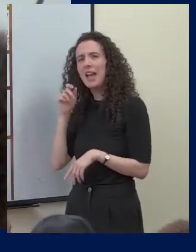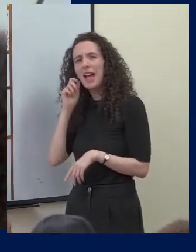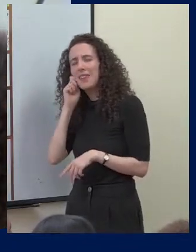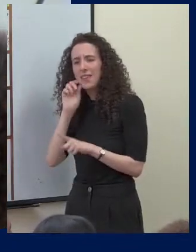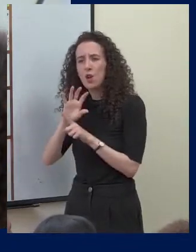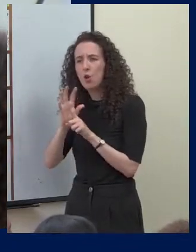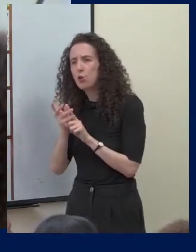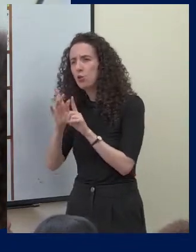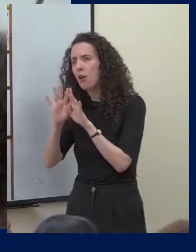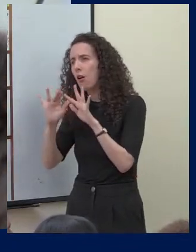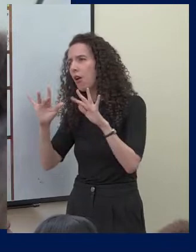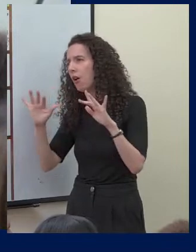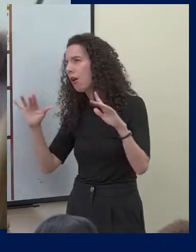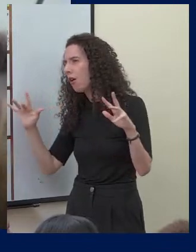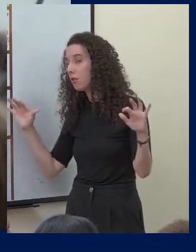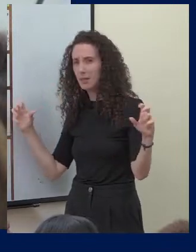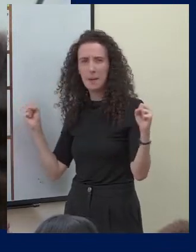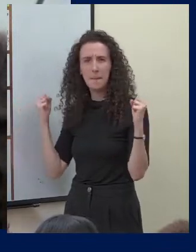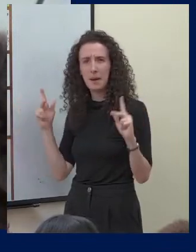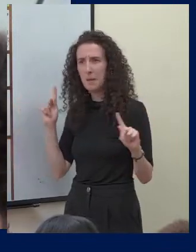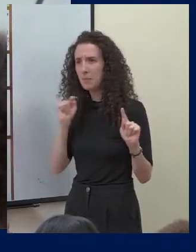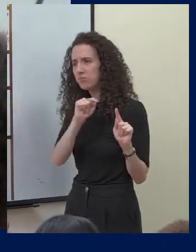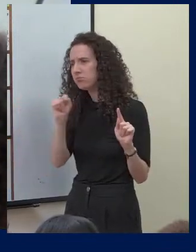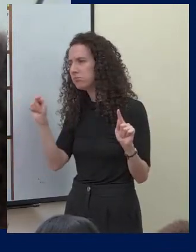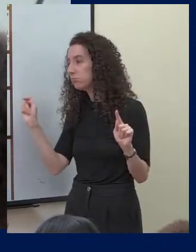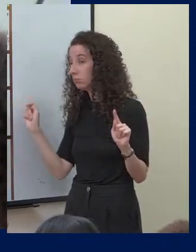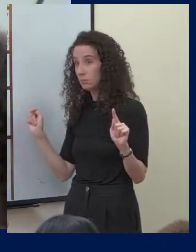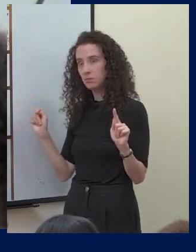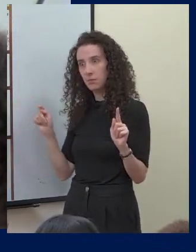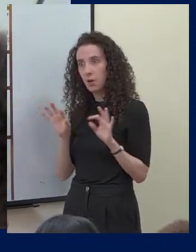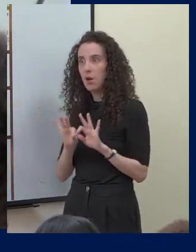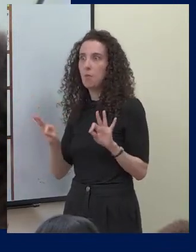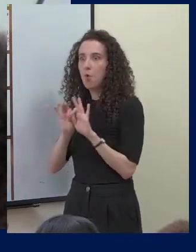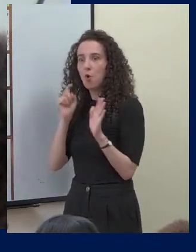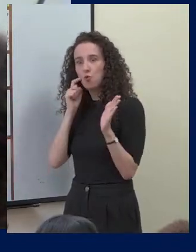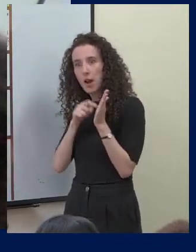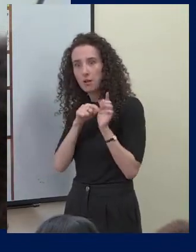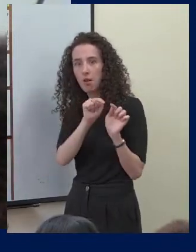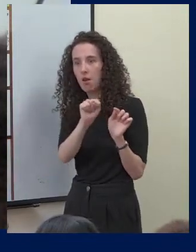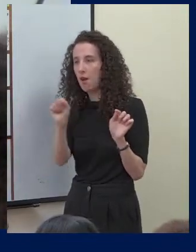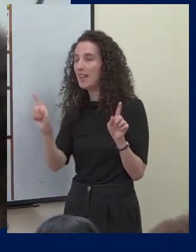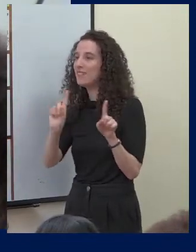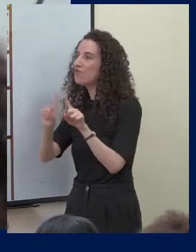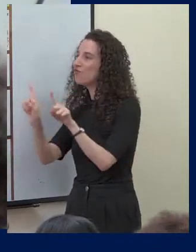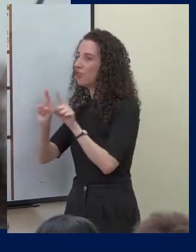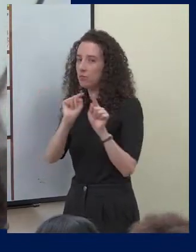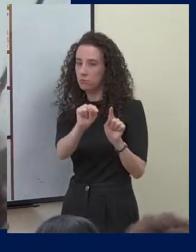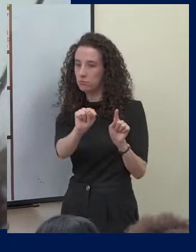how is it -- how important it is to recognize the differences in our communities that are